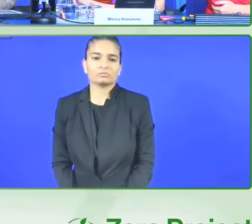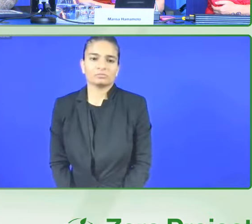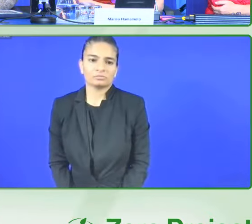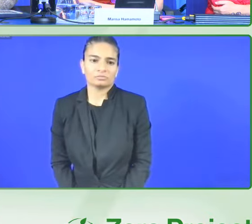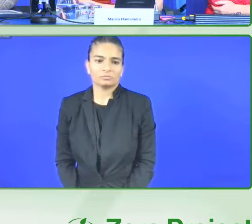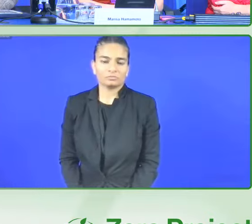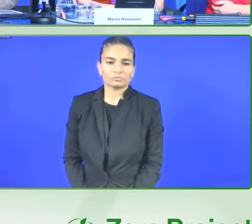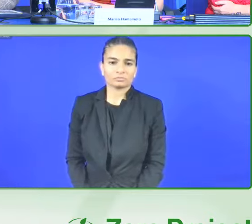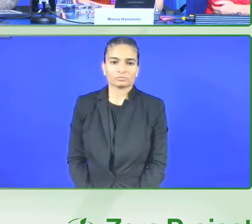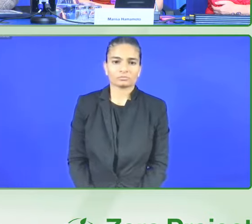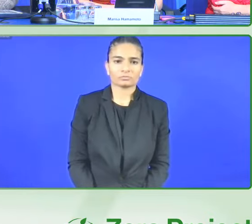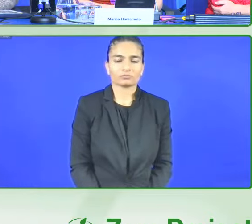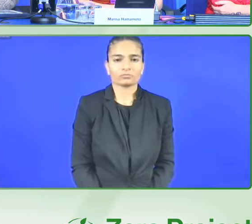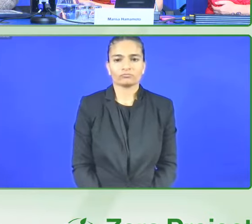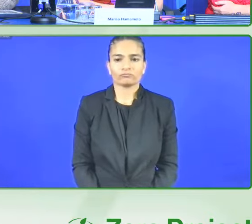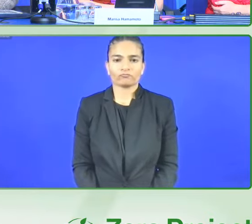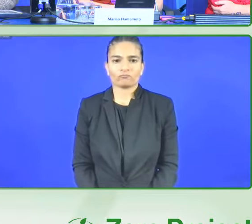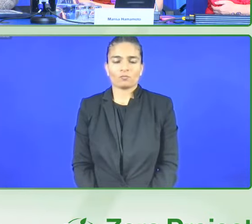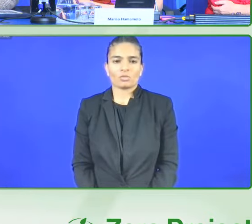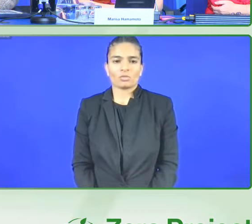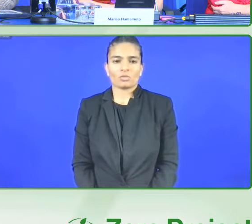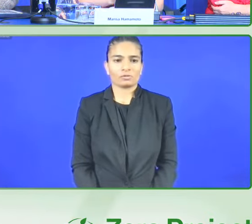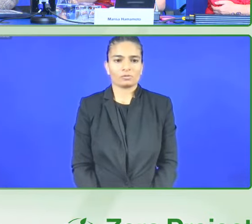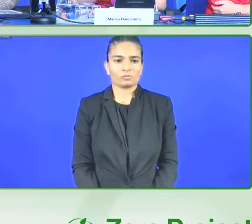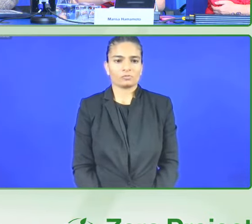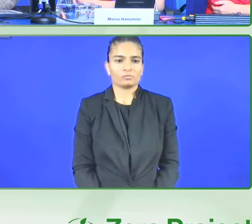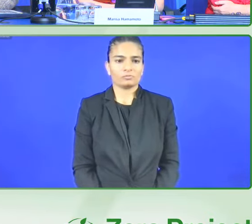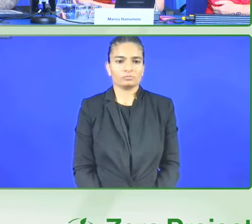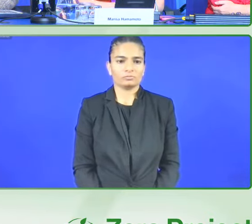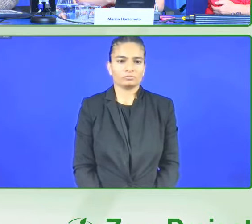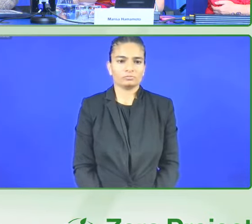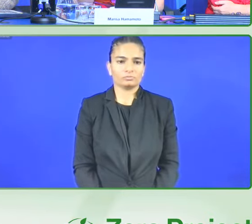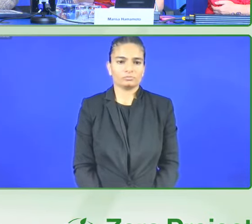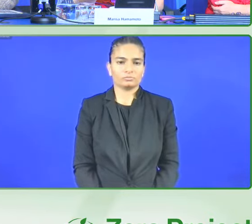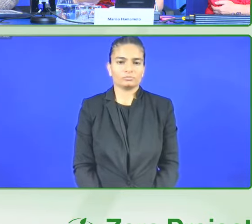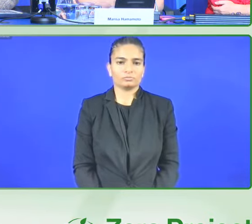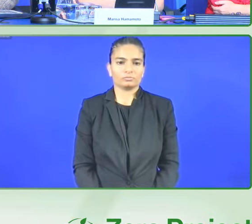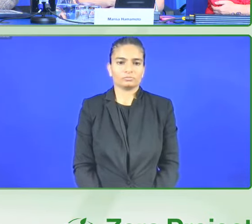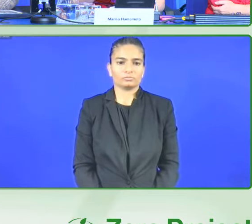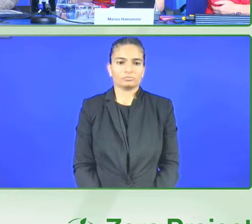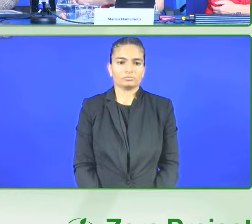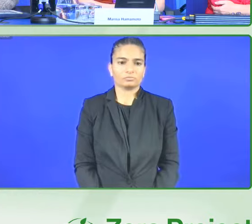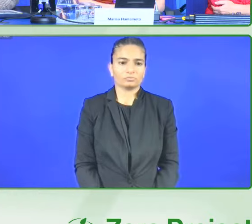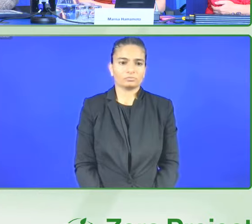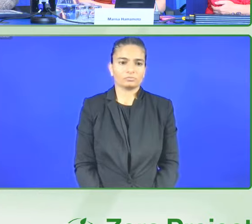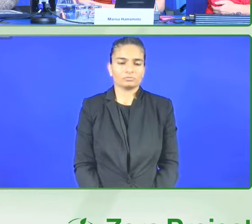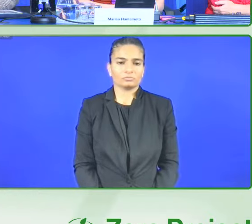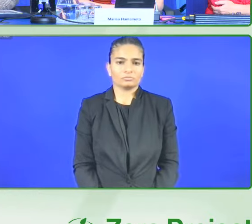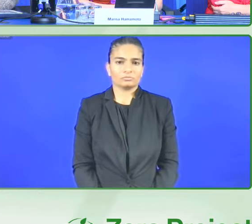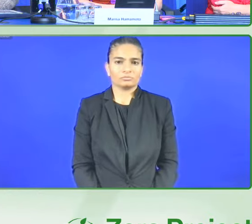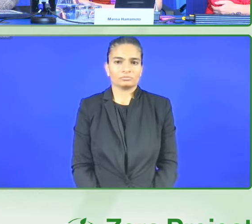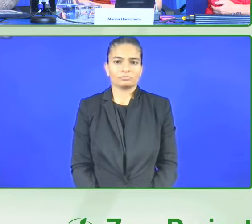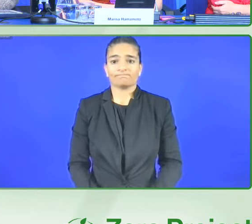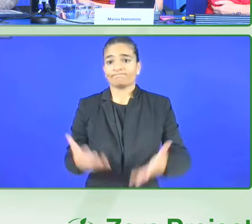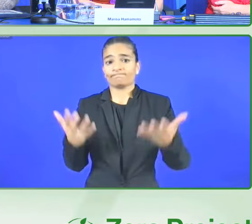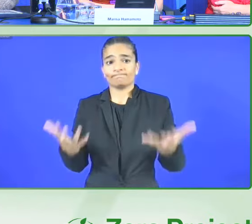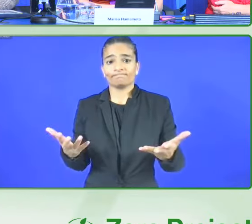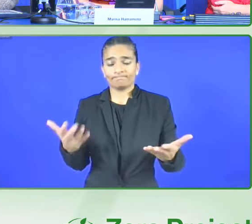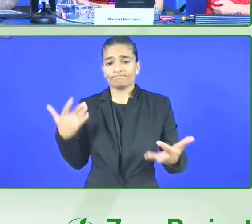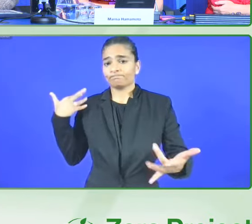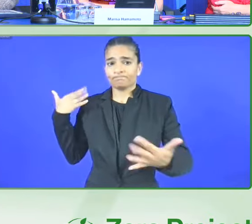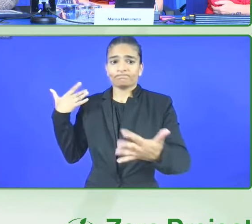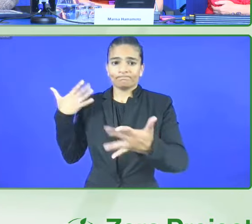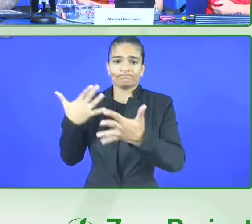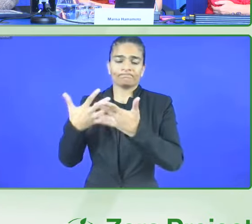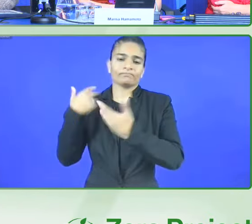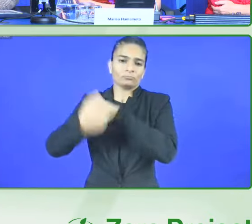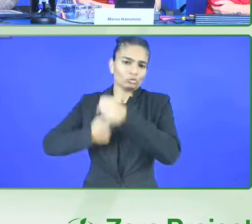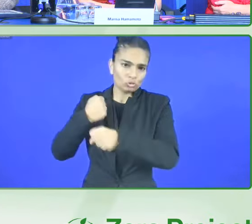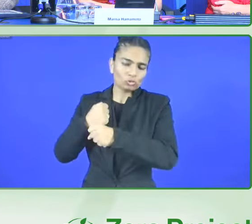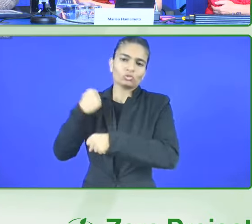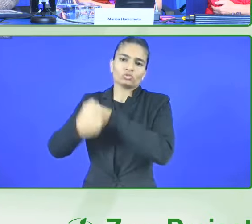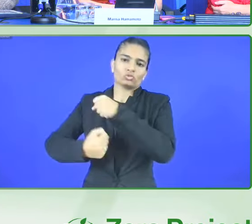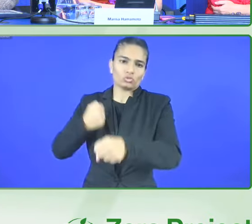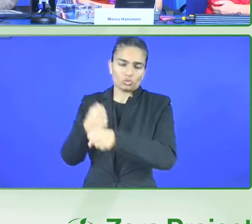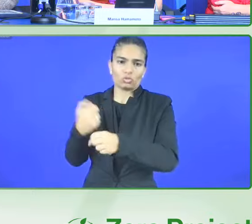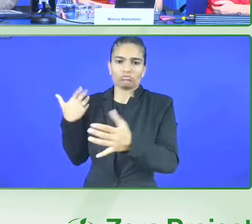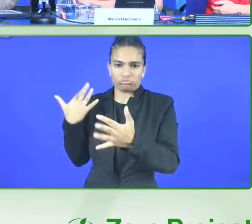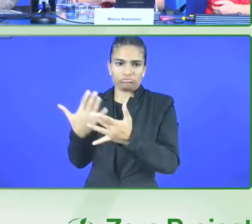It is that disability inclusion with our hearts, and this is where the role of dance, music,